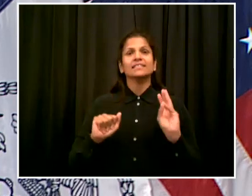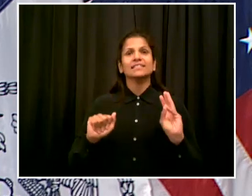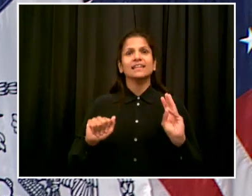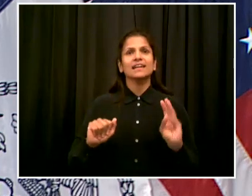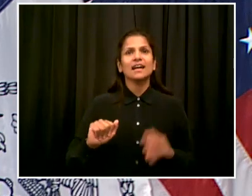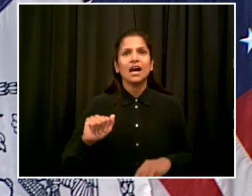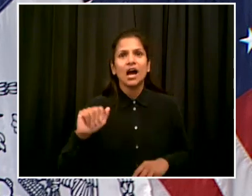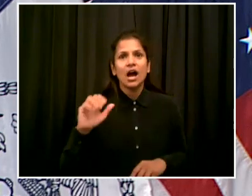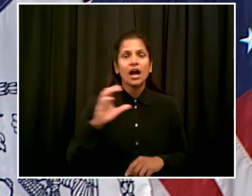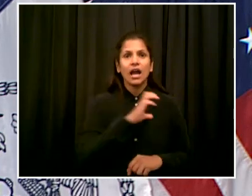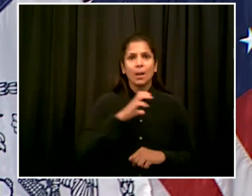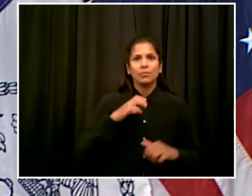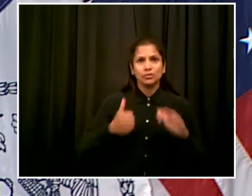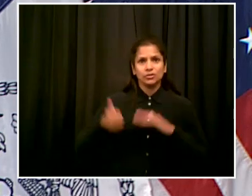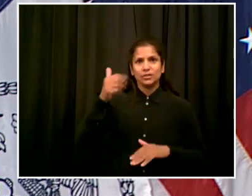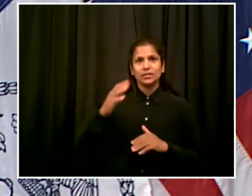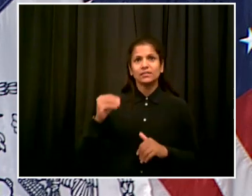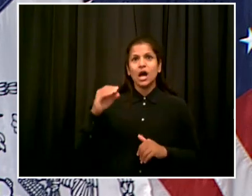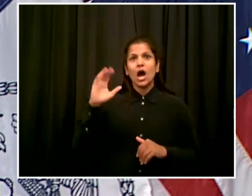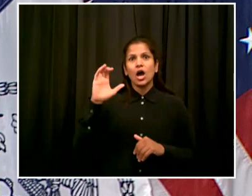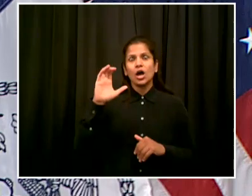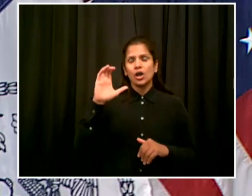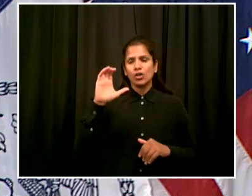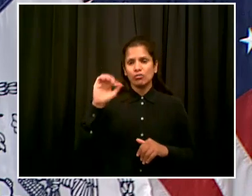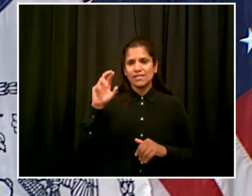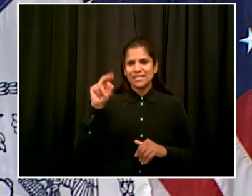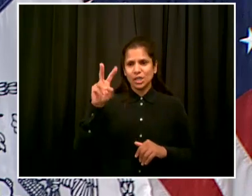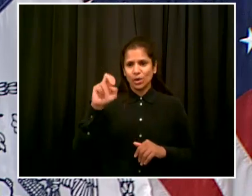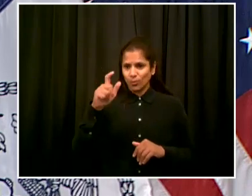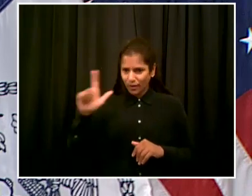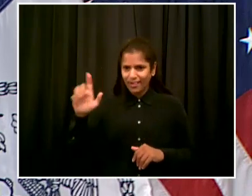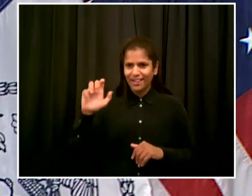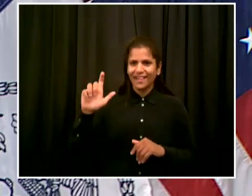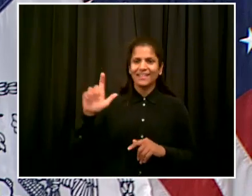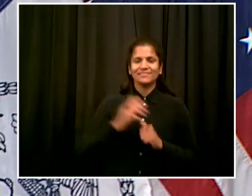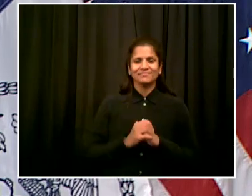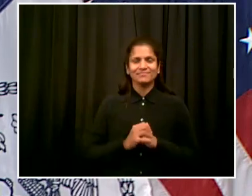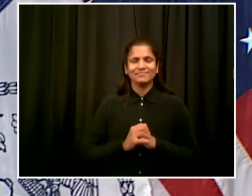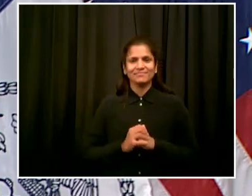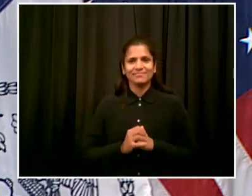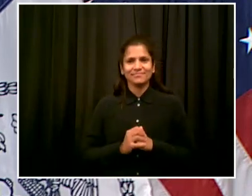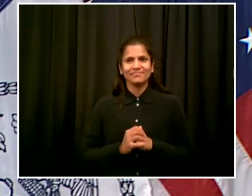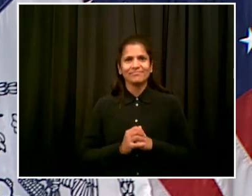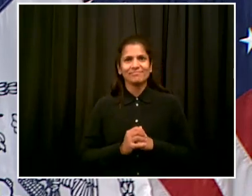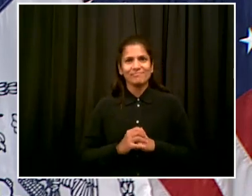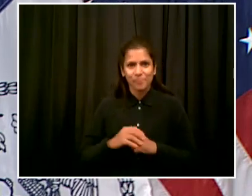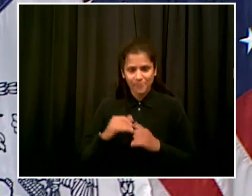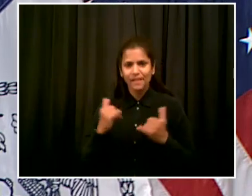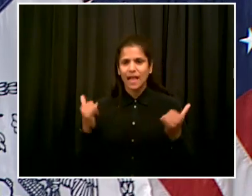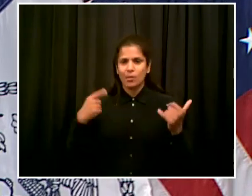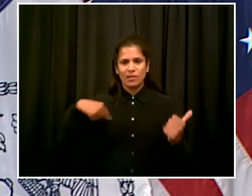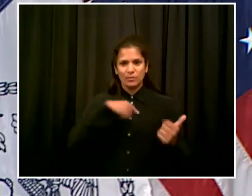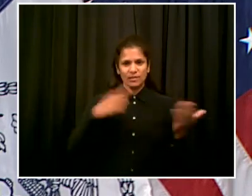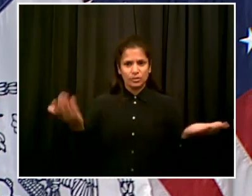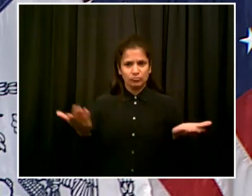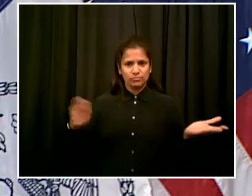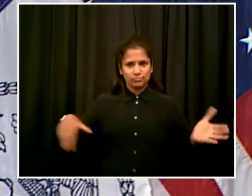FUCITO , COISMMSIONER